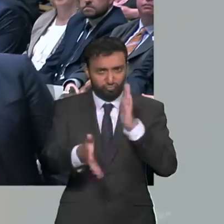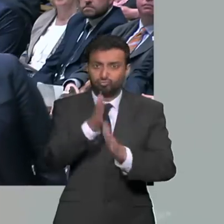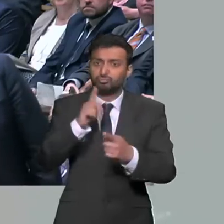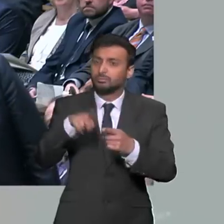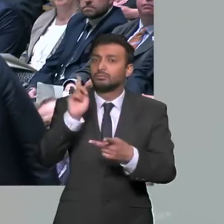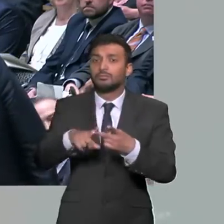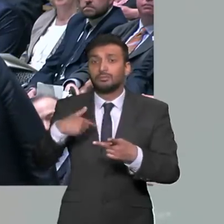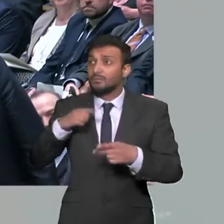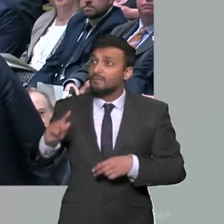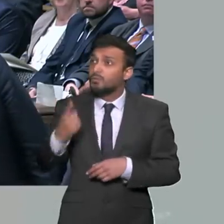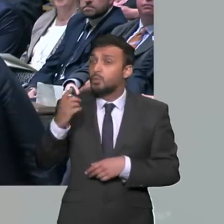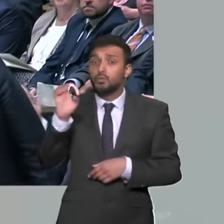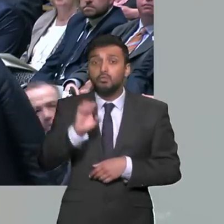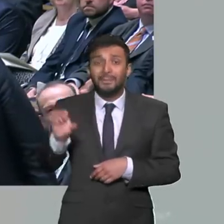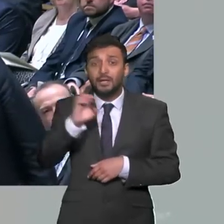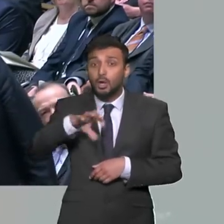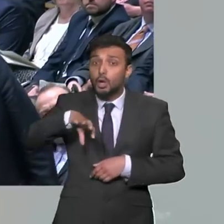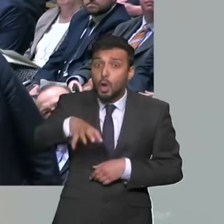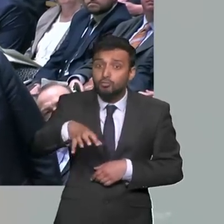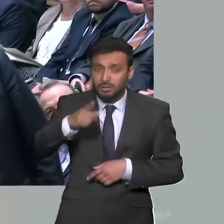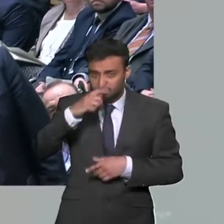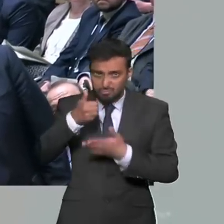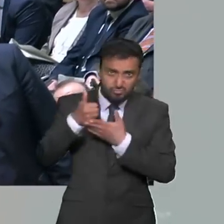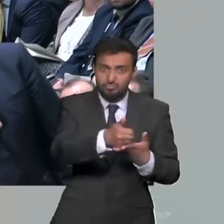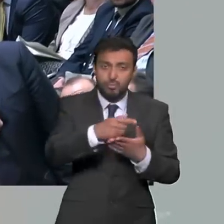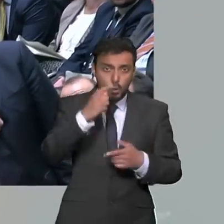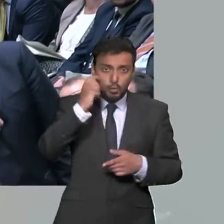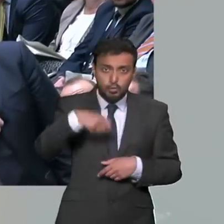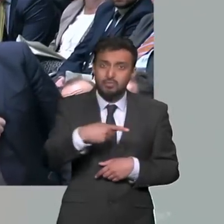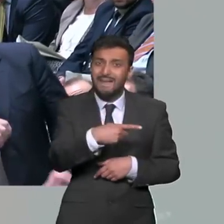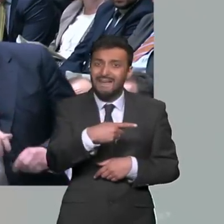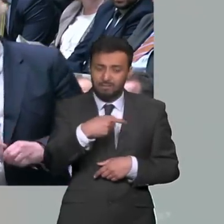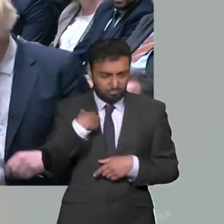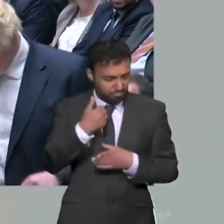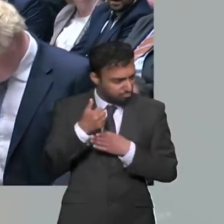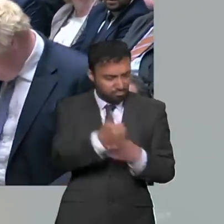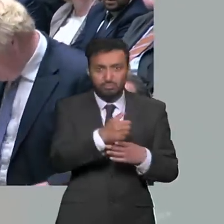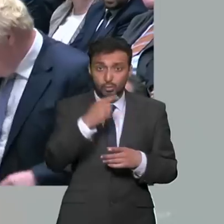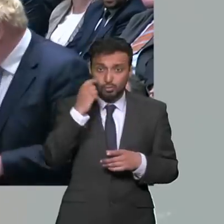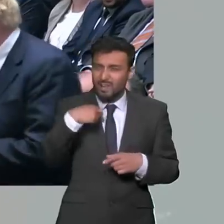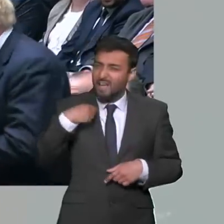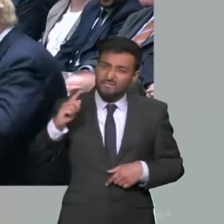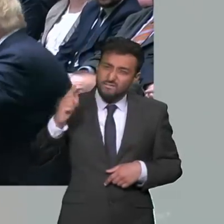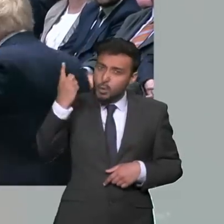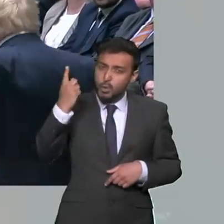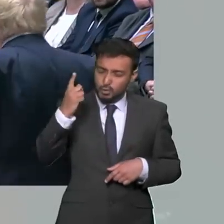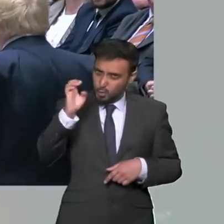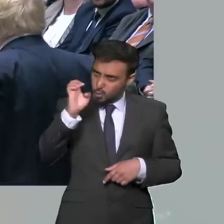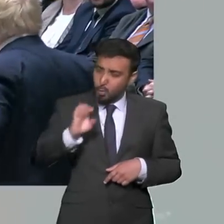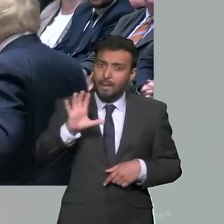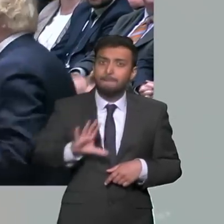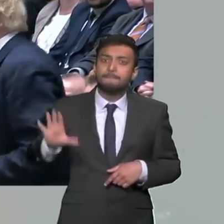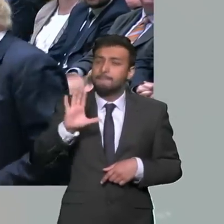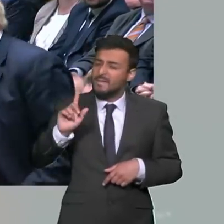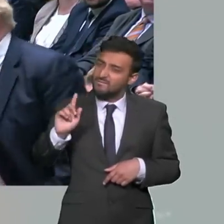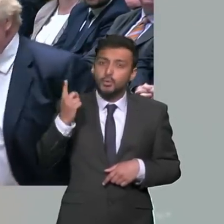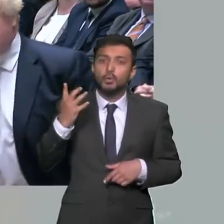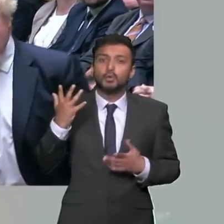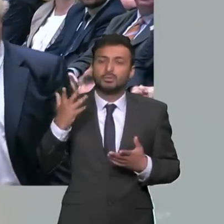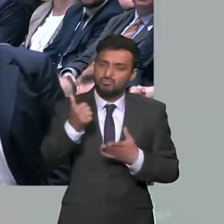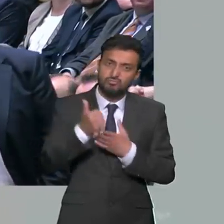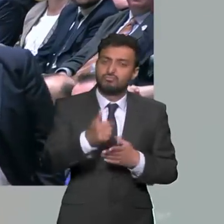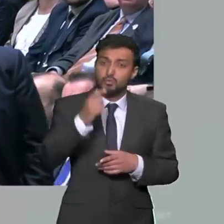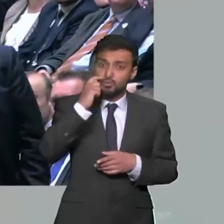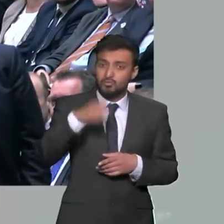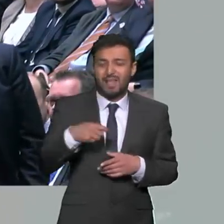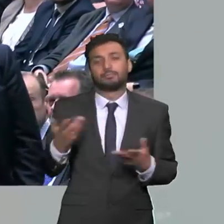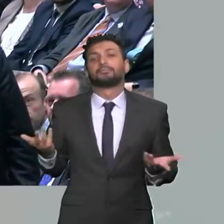We were the first European country to help the Ukrainians resist Vladimir Putin.